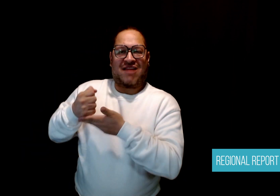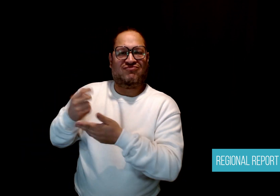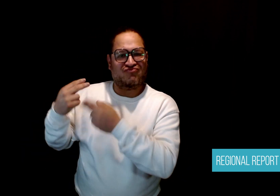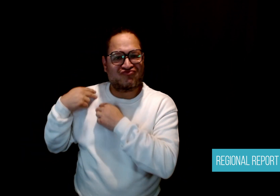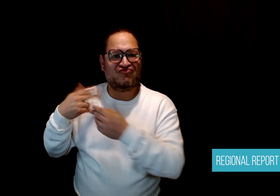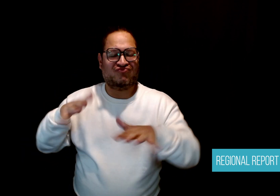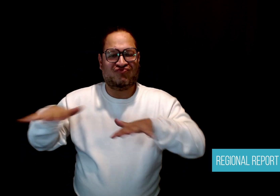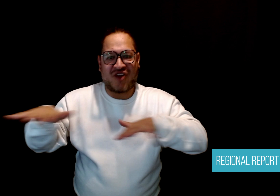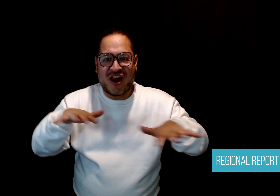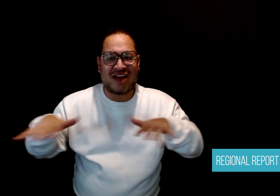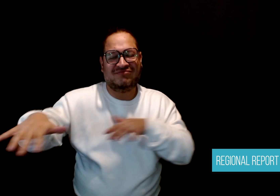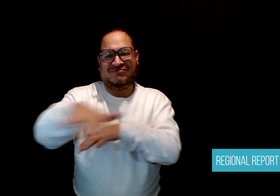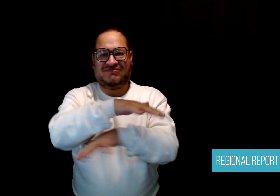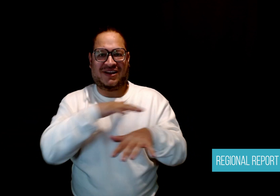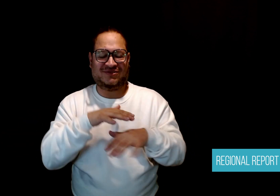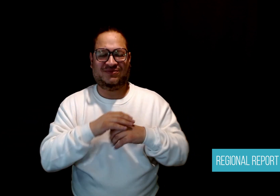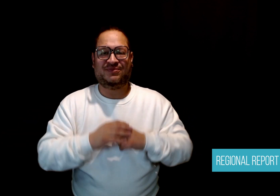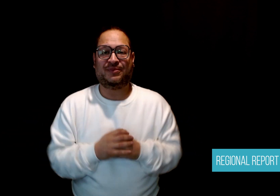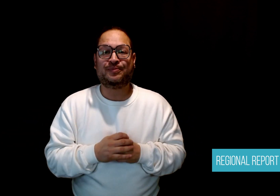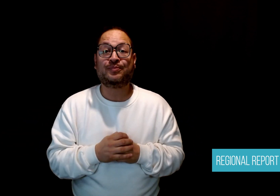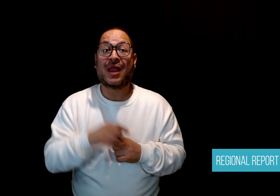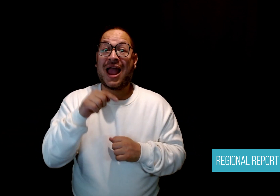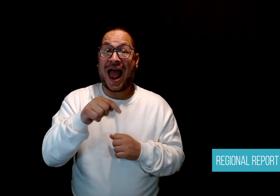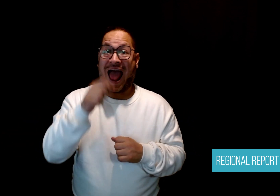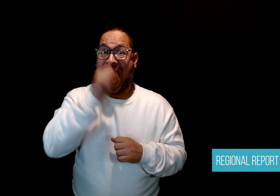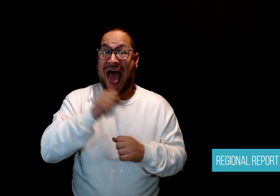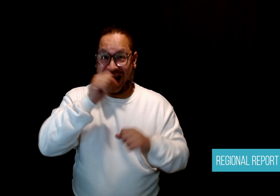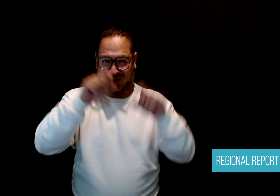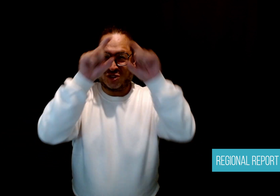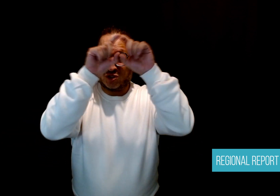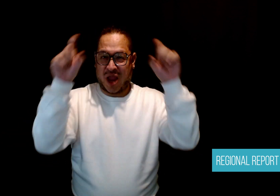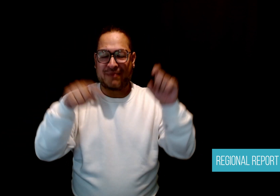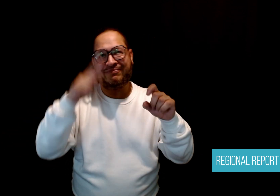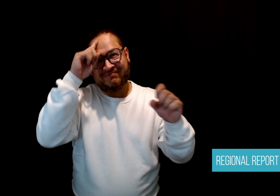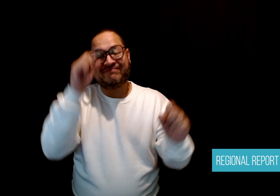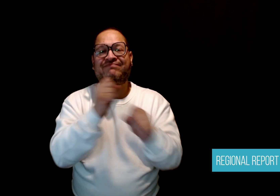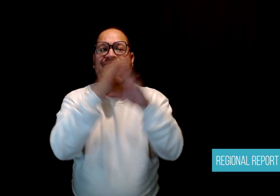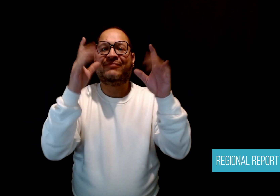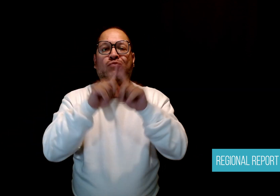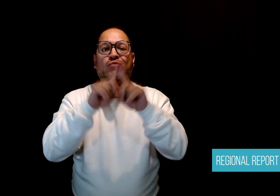anyone who enters the shop sees that sign language is used